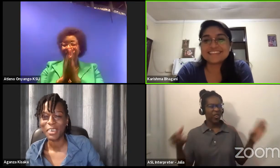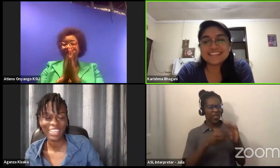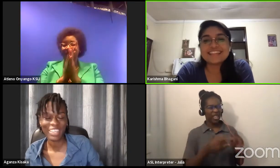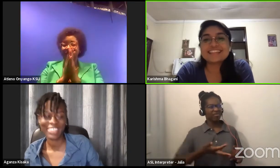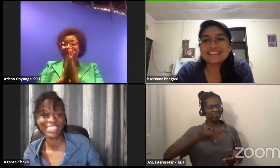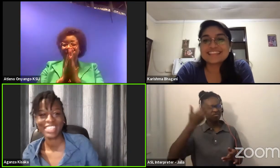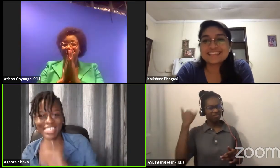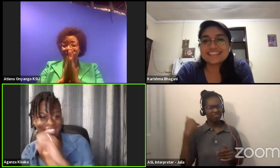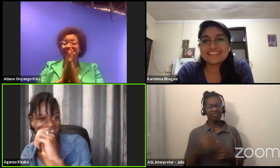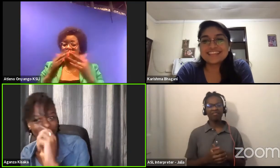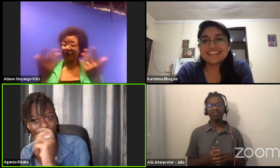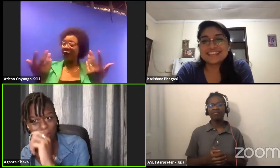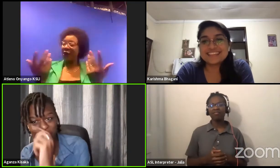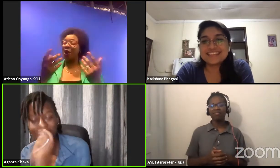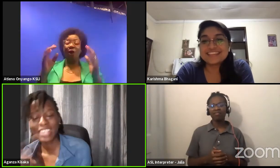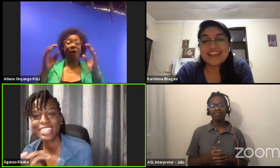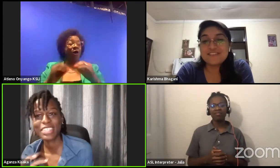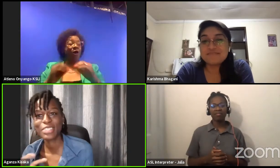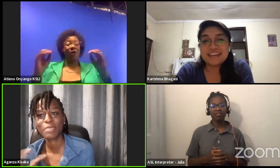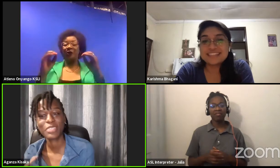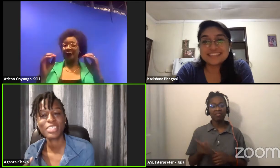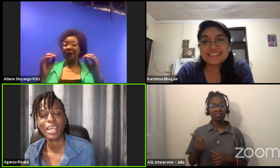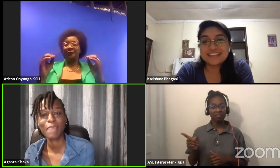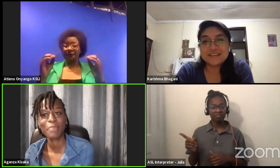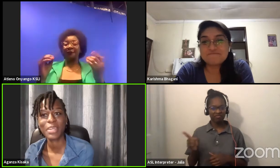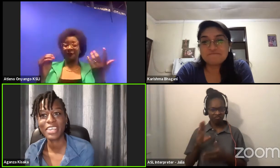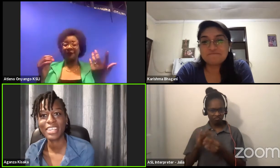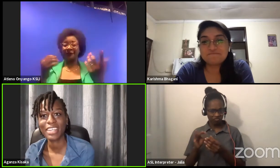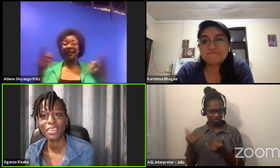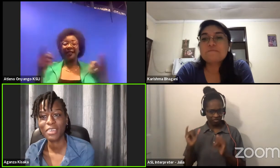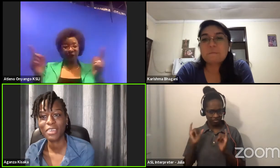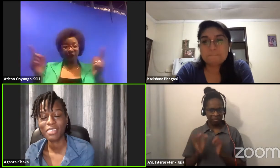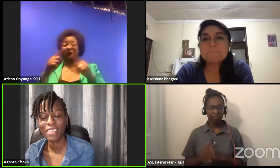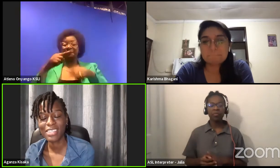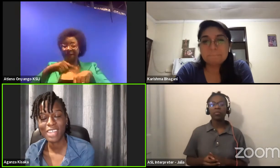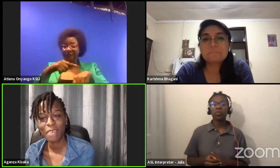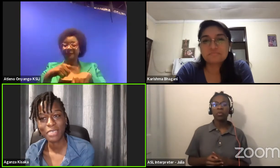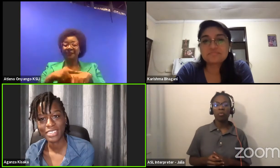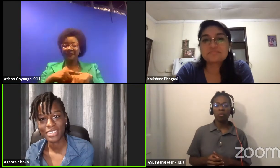Oh my goodness, and in such a short time period and all of that has happened.